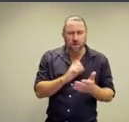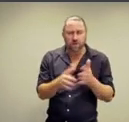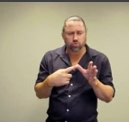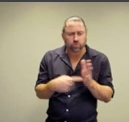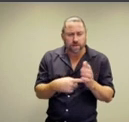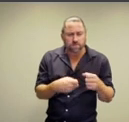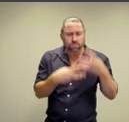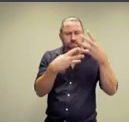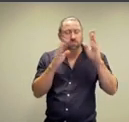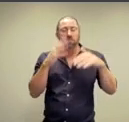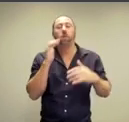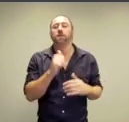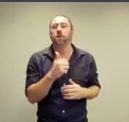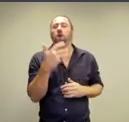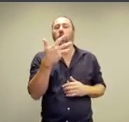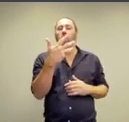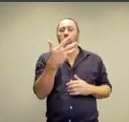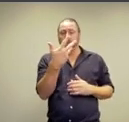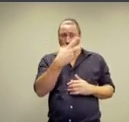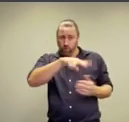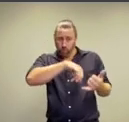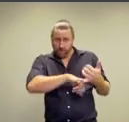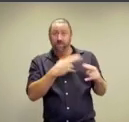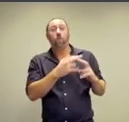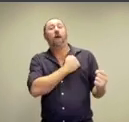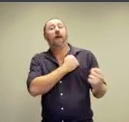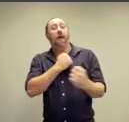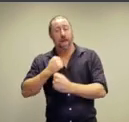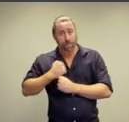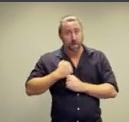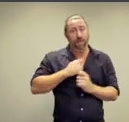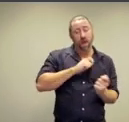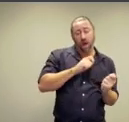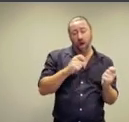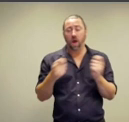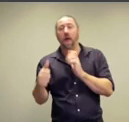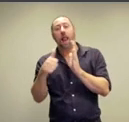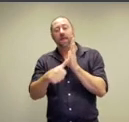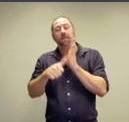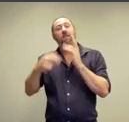quickly there we go. Following this use in the early 20th century, in the